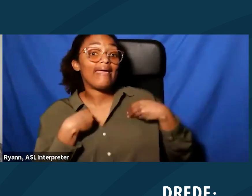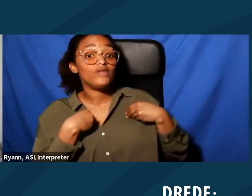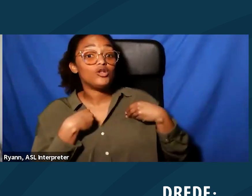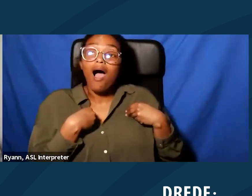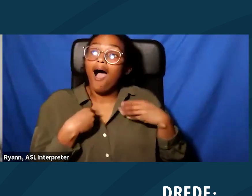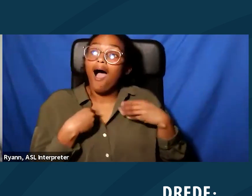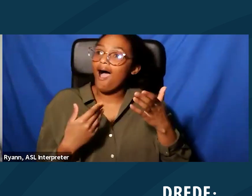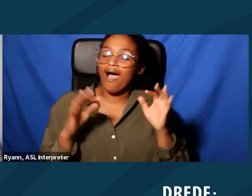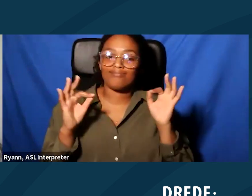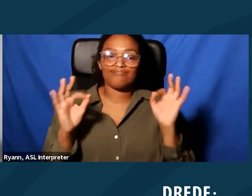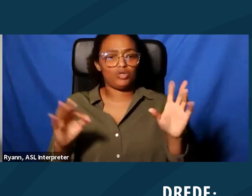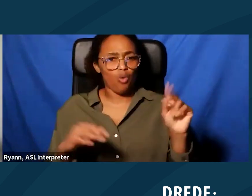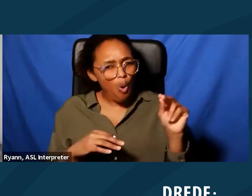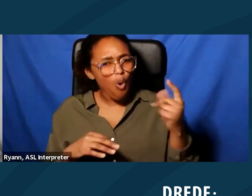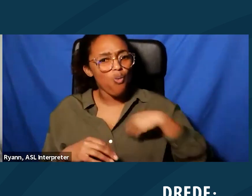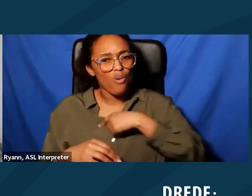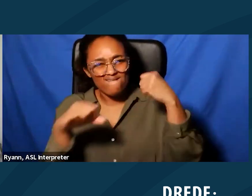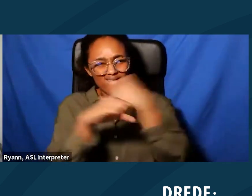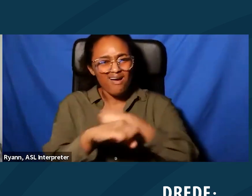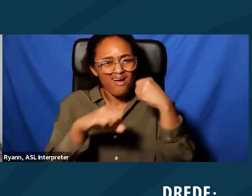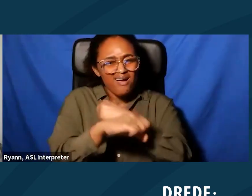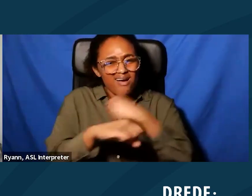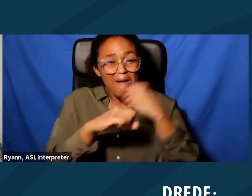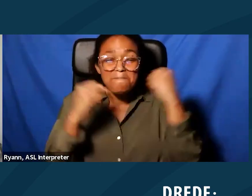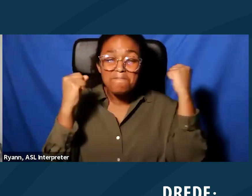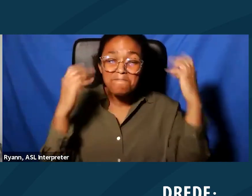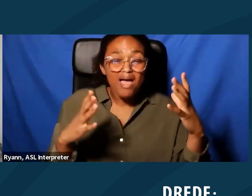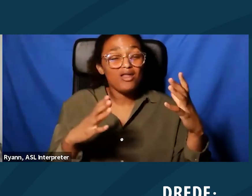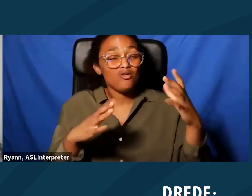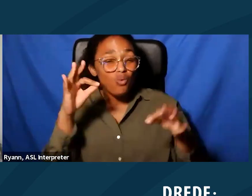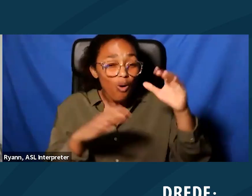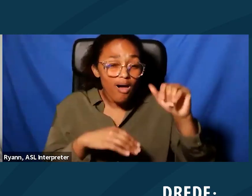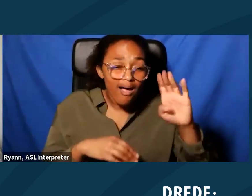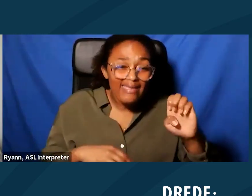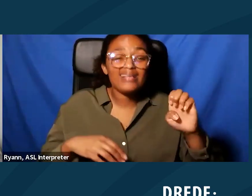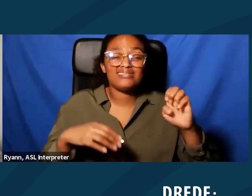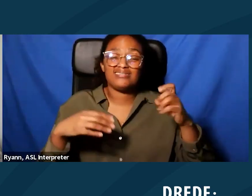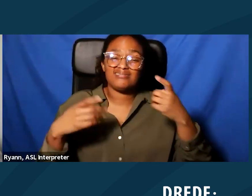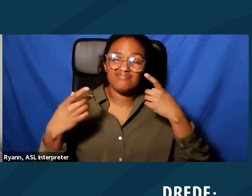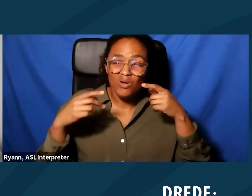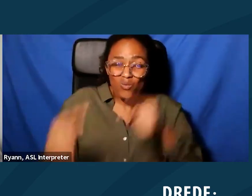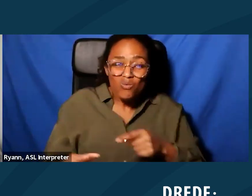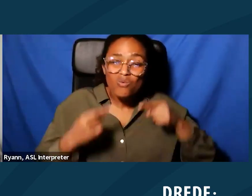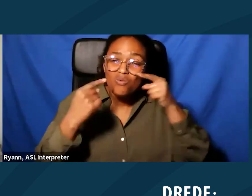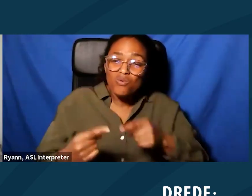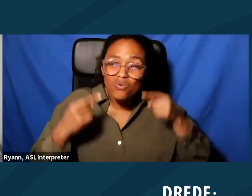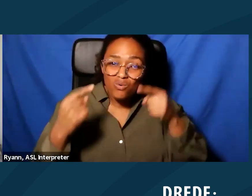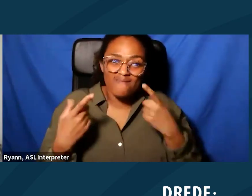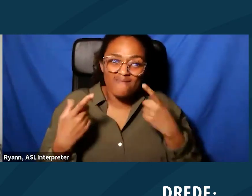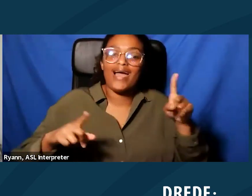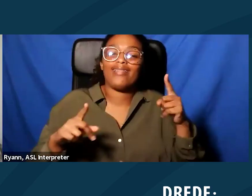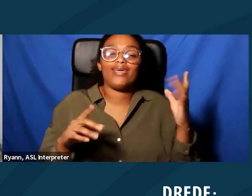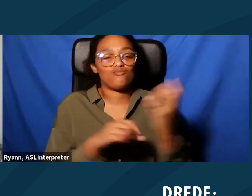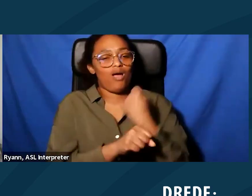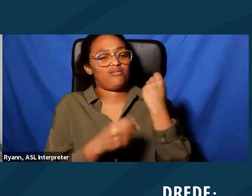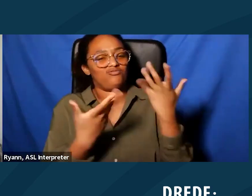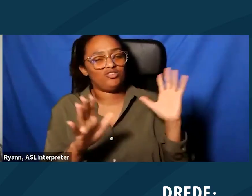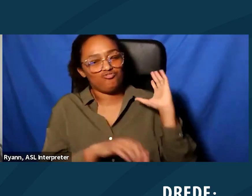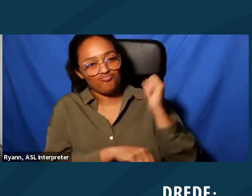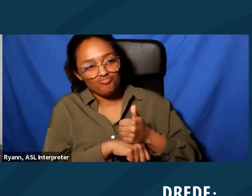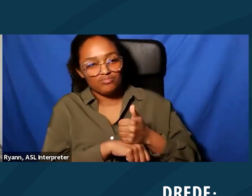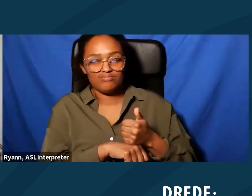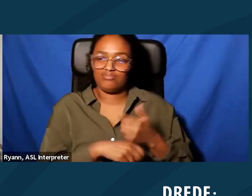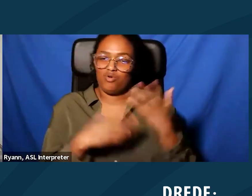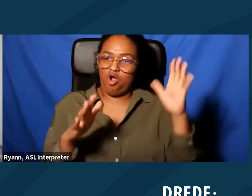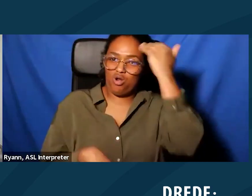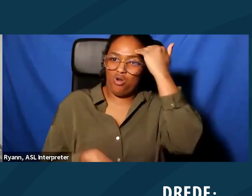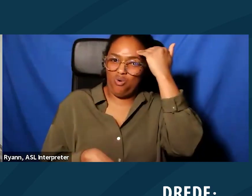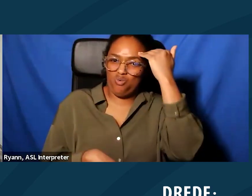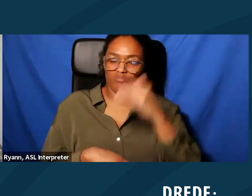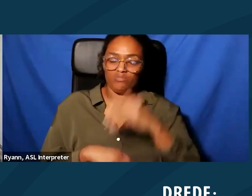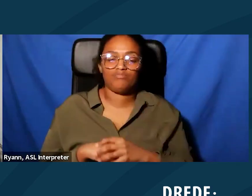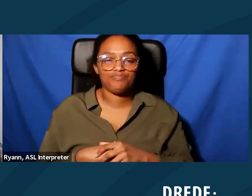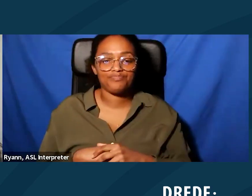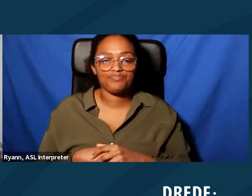for. It was litigated. It was won. Right? We finished that one. This is what we know.